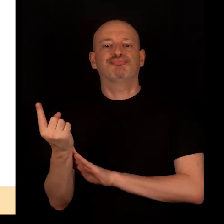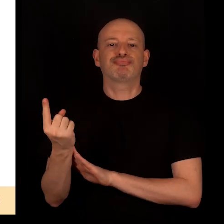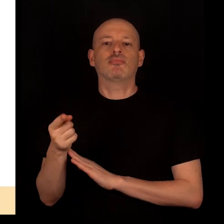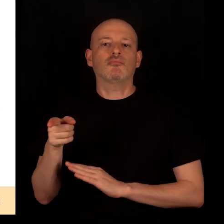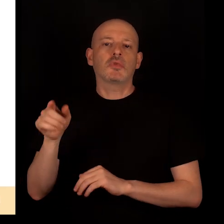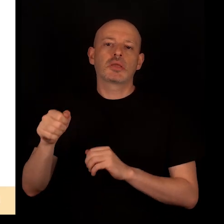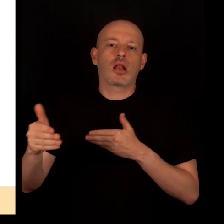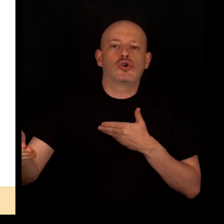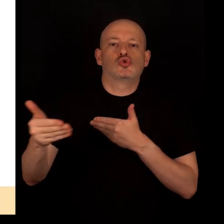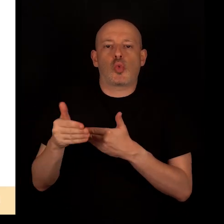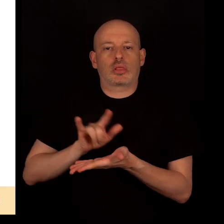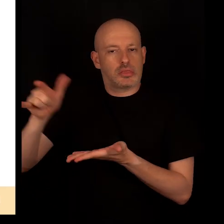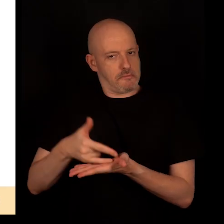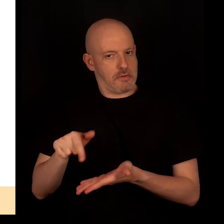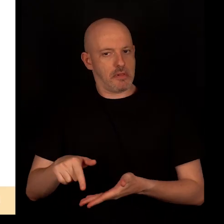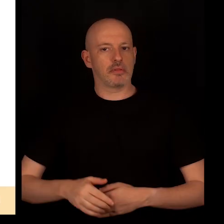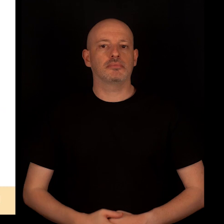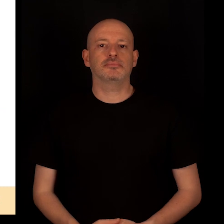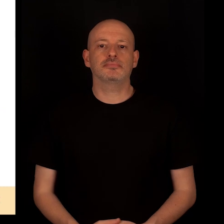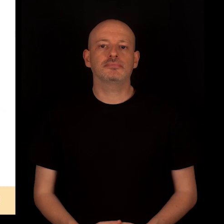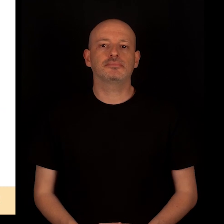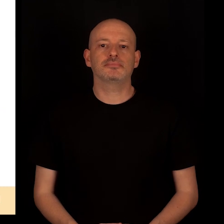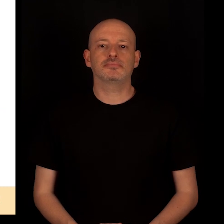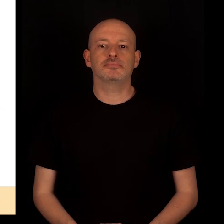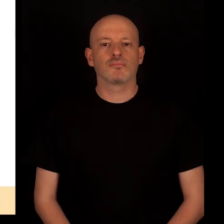and they could travel by plane even for shorter distances.